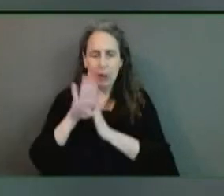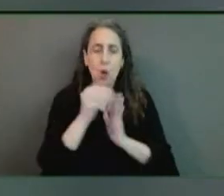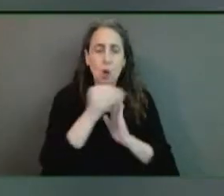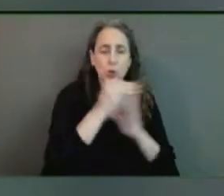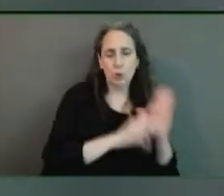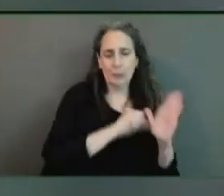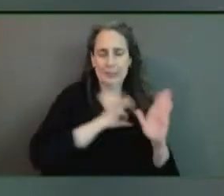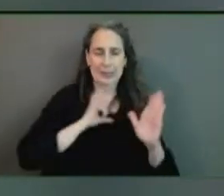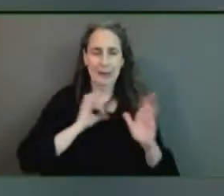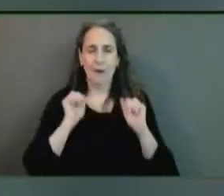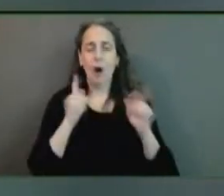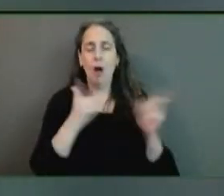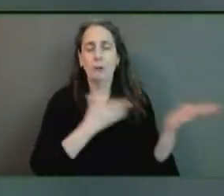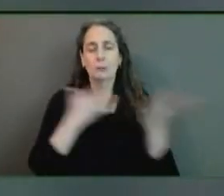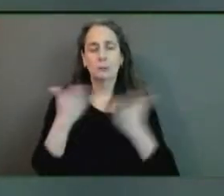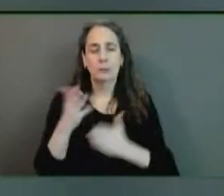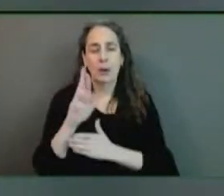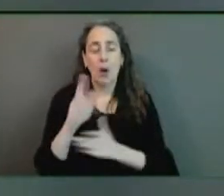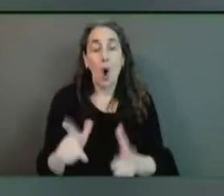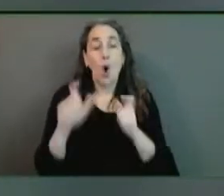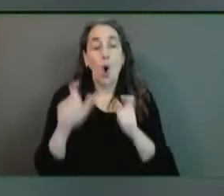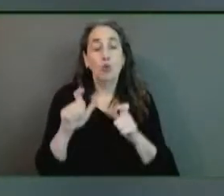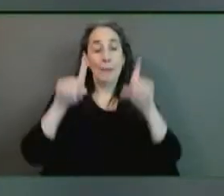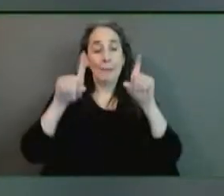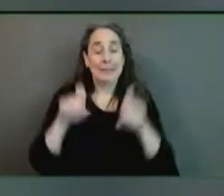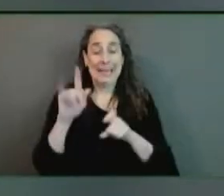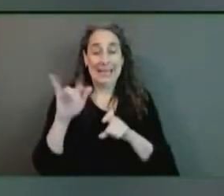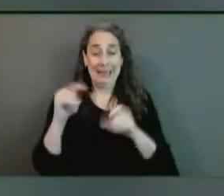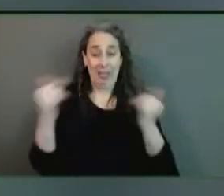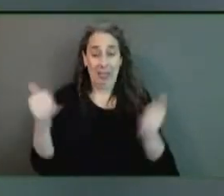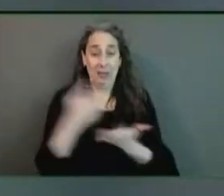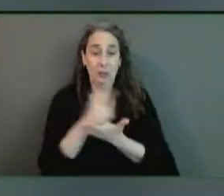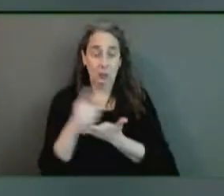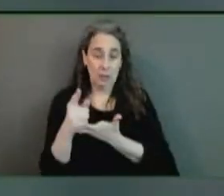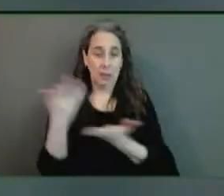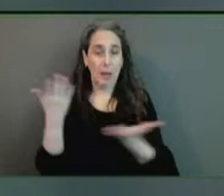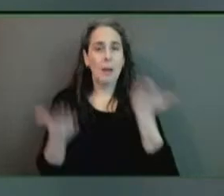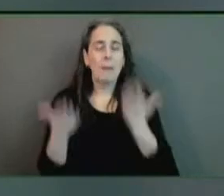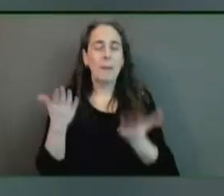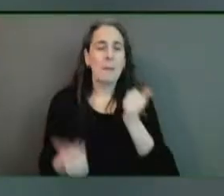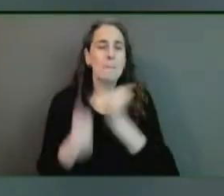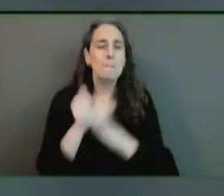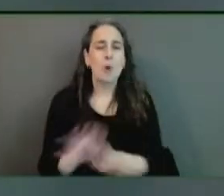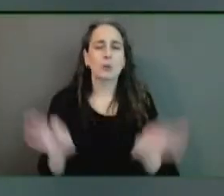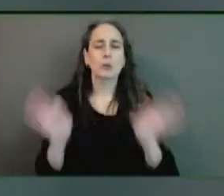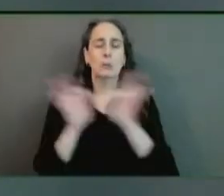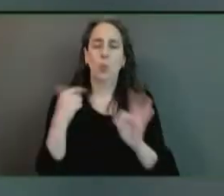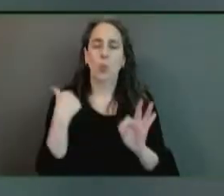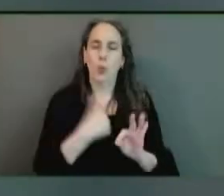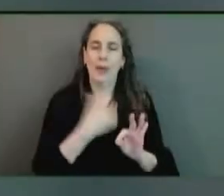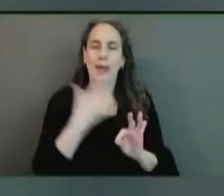response to the latest surge, students and staff were all take